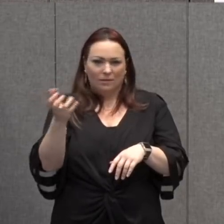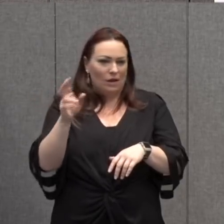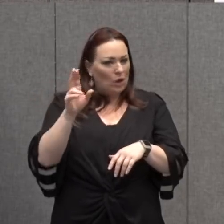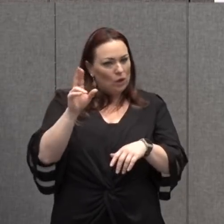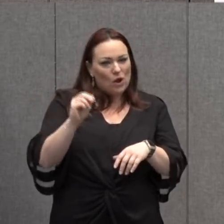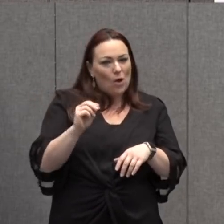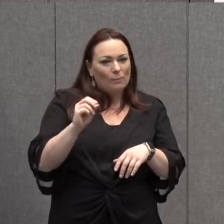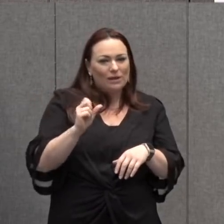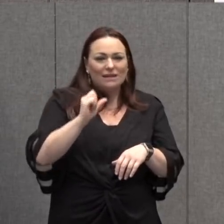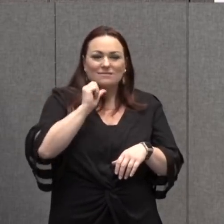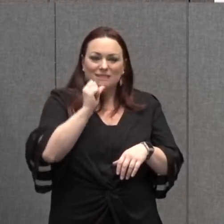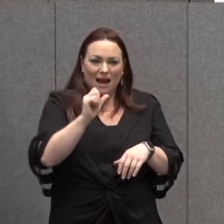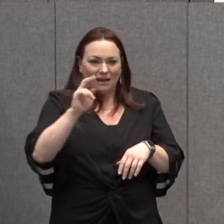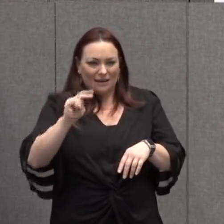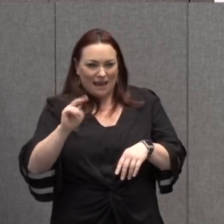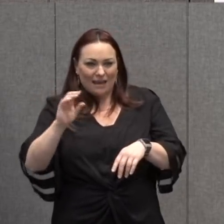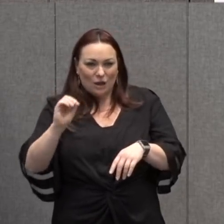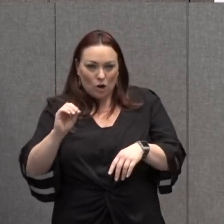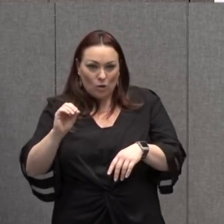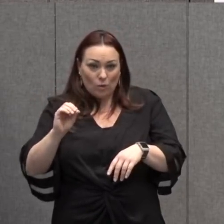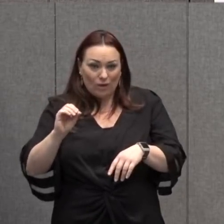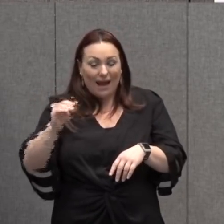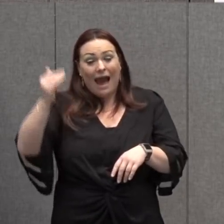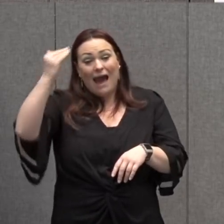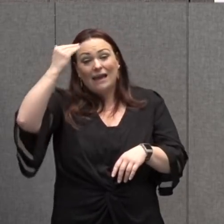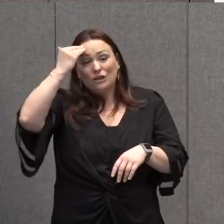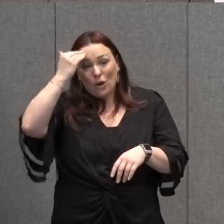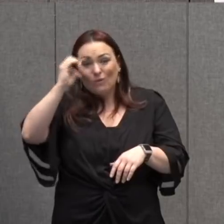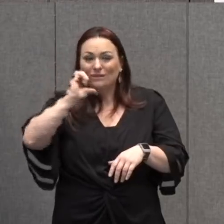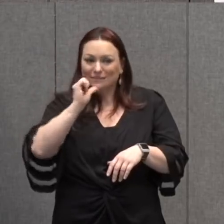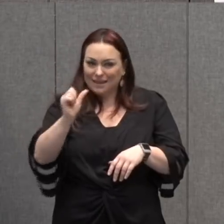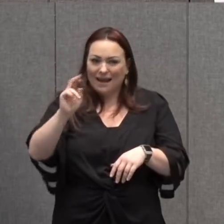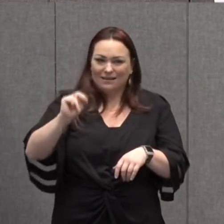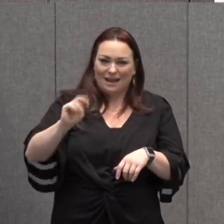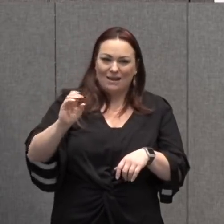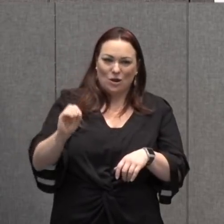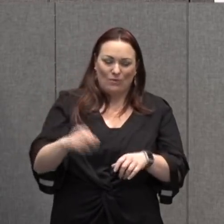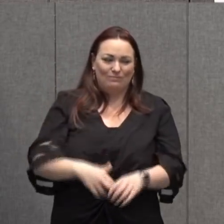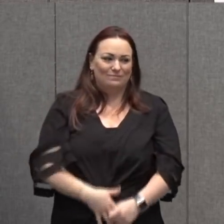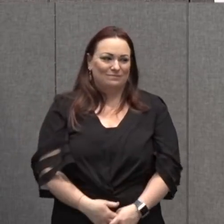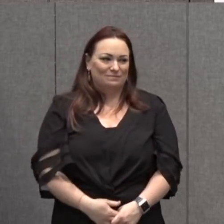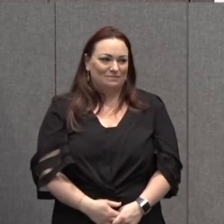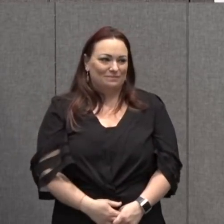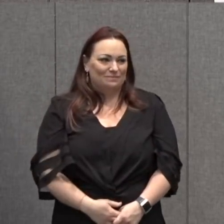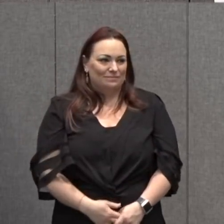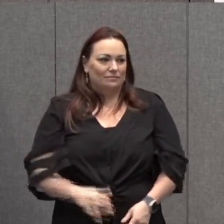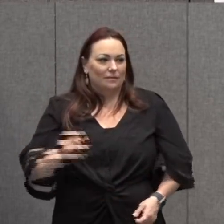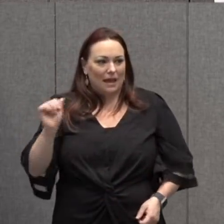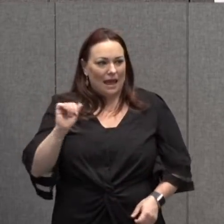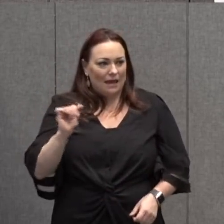Yeah, exactly, no. No. Let's see, they stuck together. Oh, I'm gettin' all the A words.